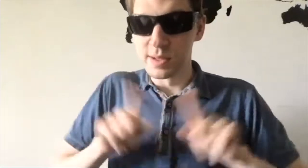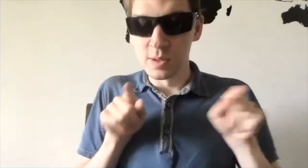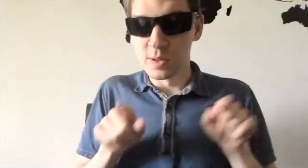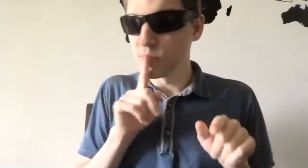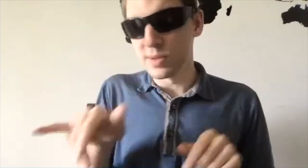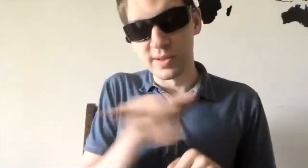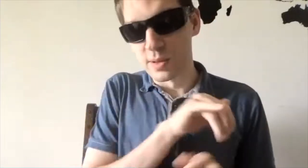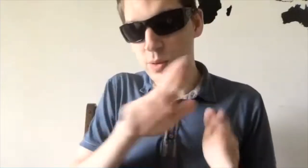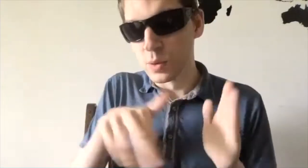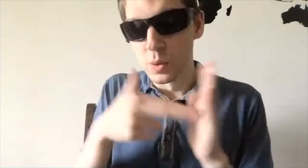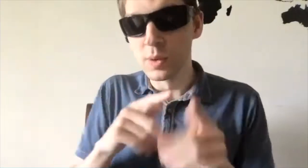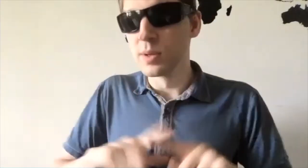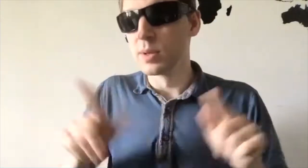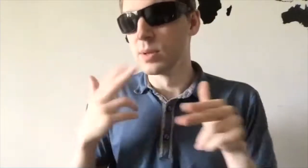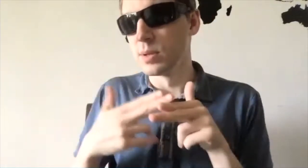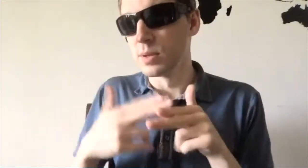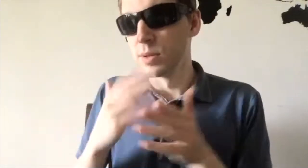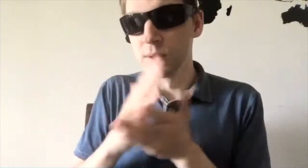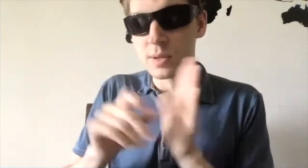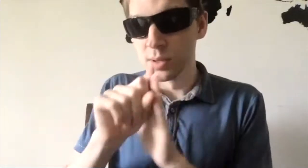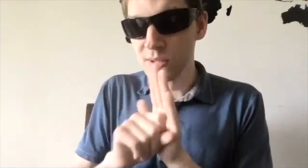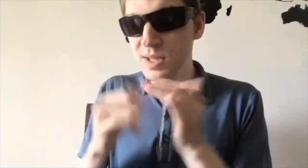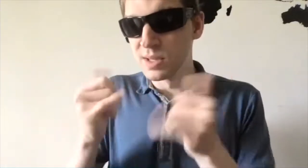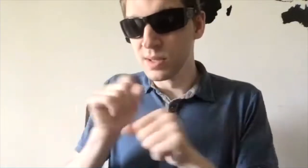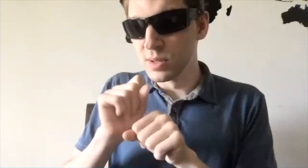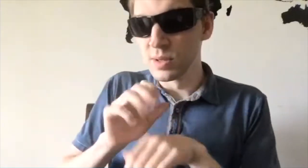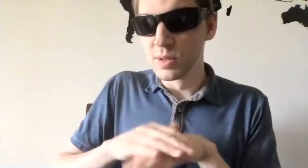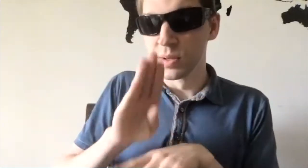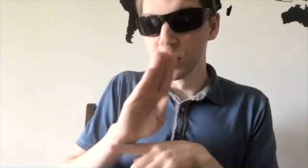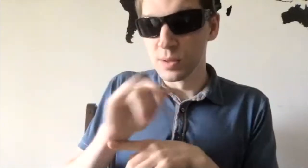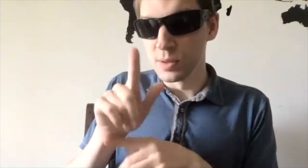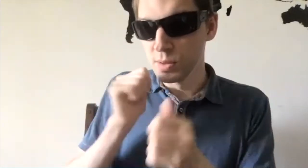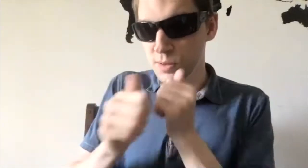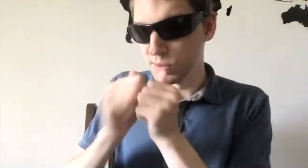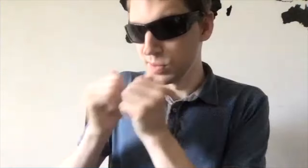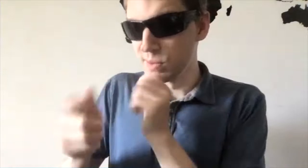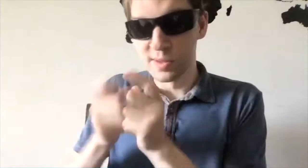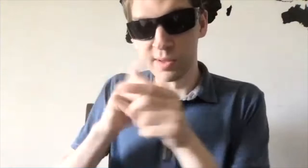Again, the perspective is it's the same kind of role but